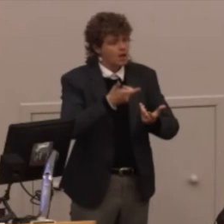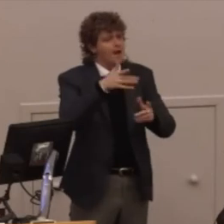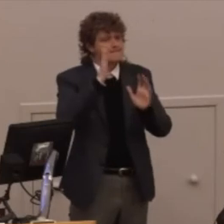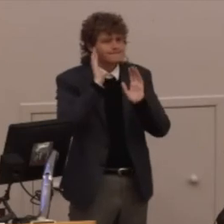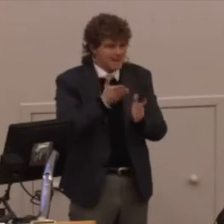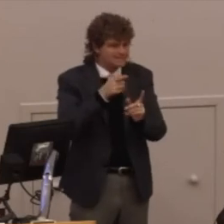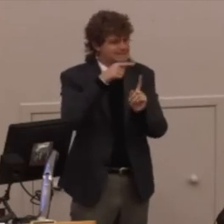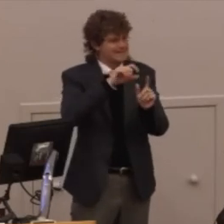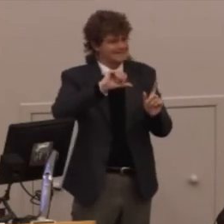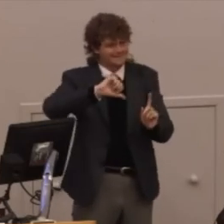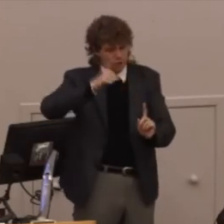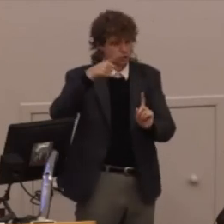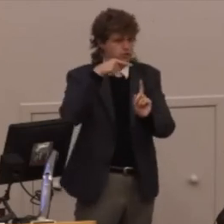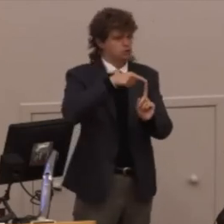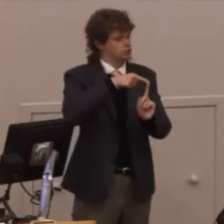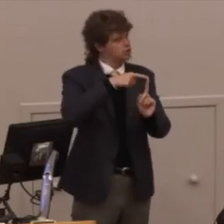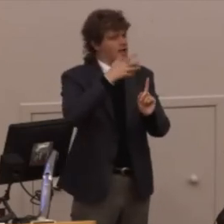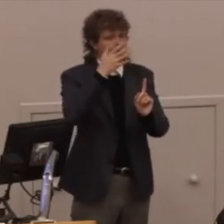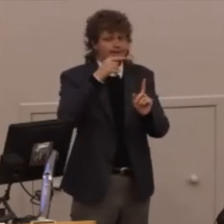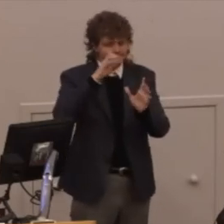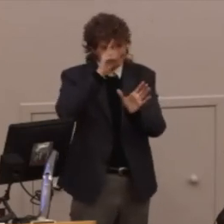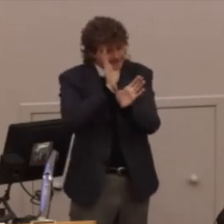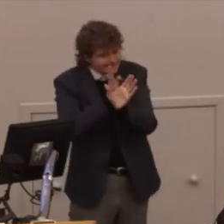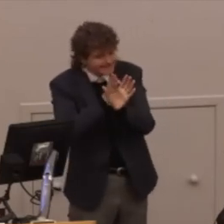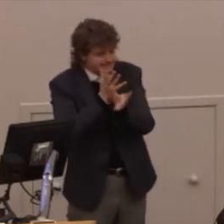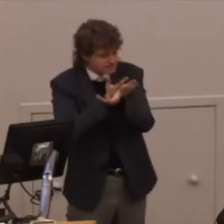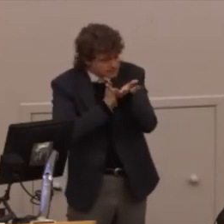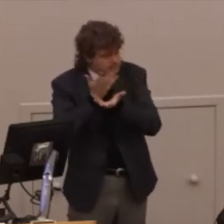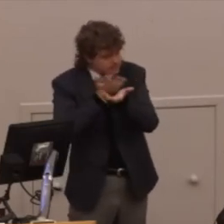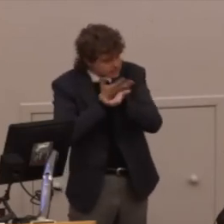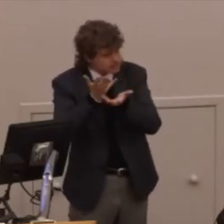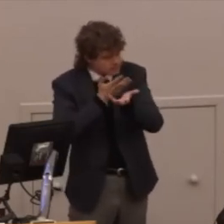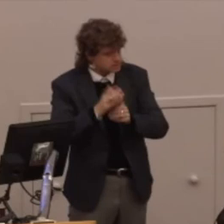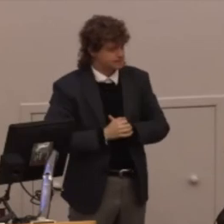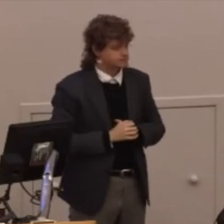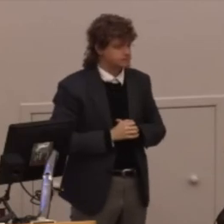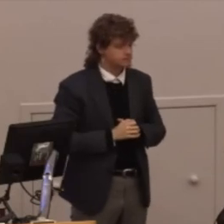want to talk about (indiscernible) economy, which basically means being able to make our